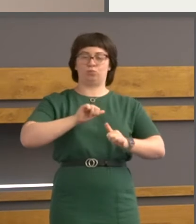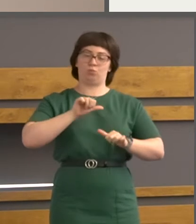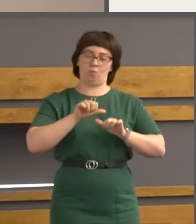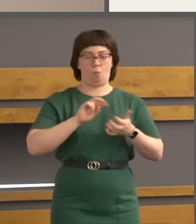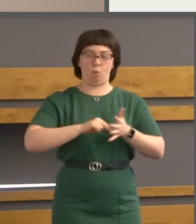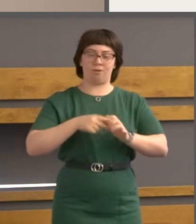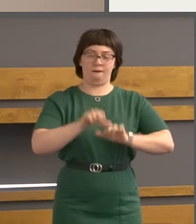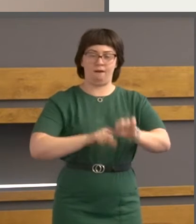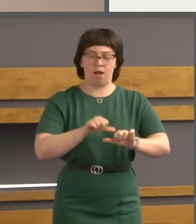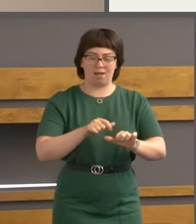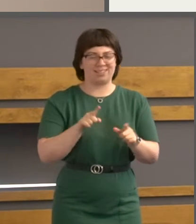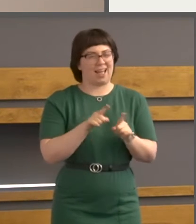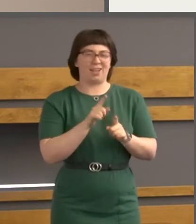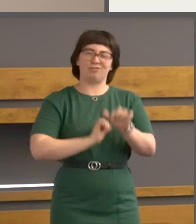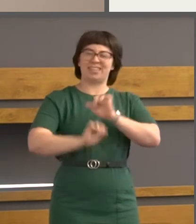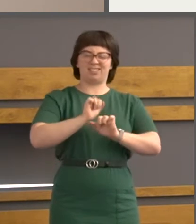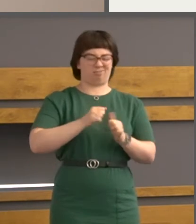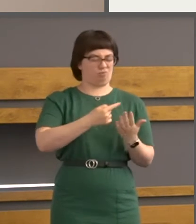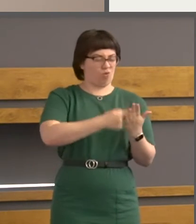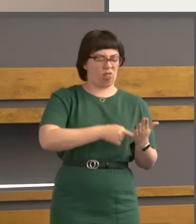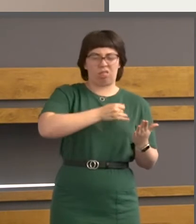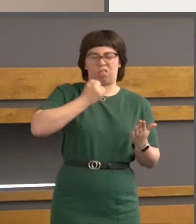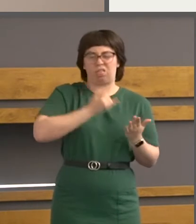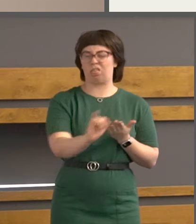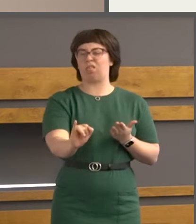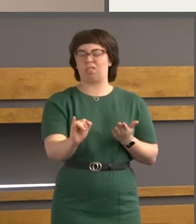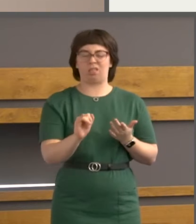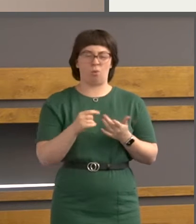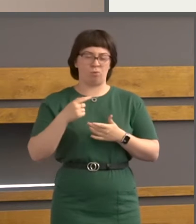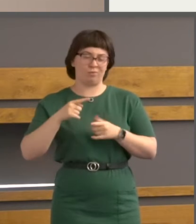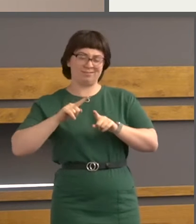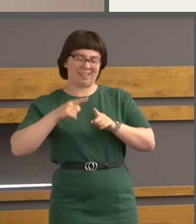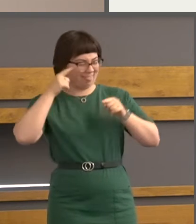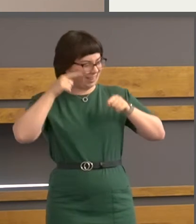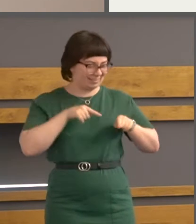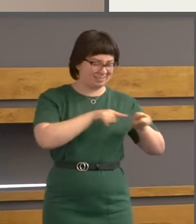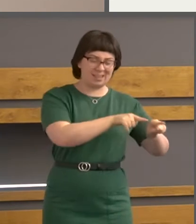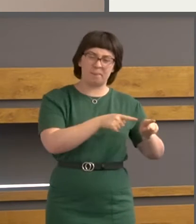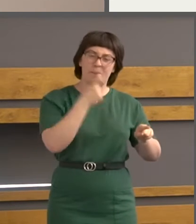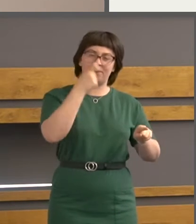a resistance to another set of rules, resistance to another form of thinking. And for me becomes a metaphor